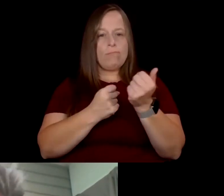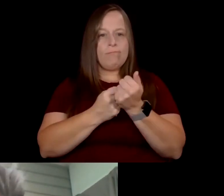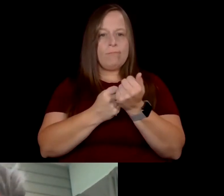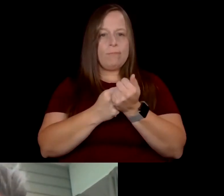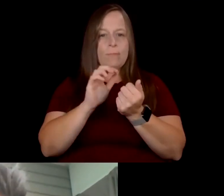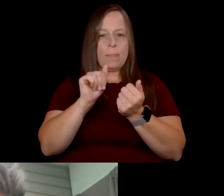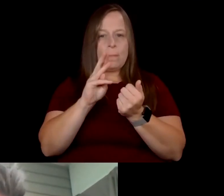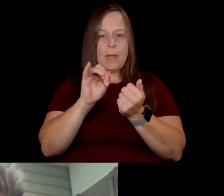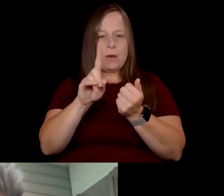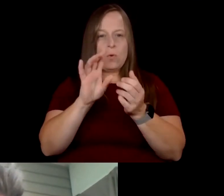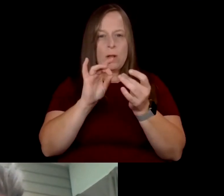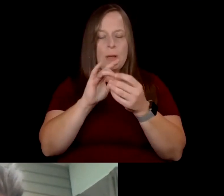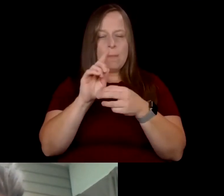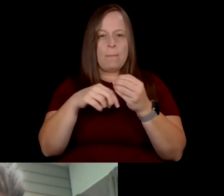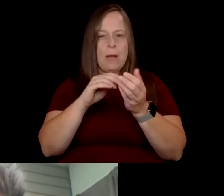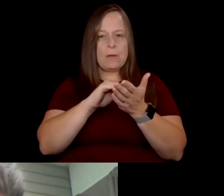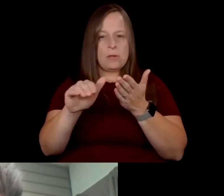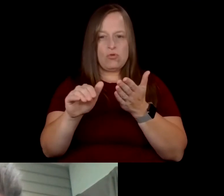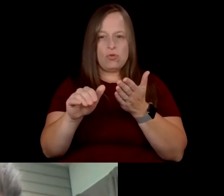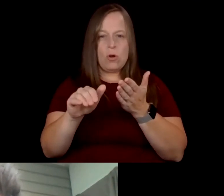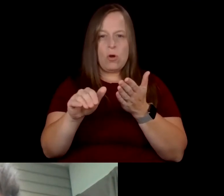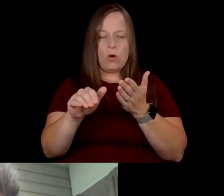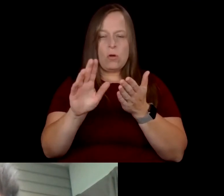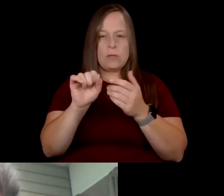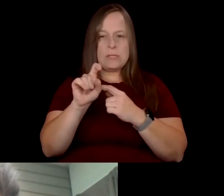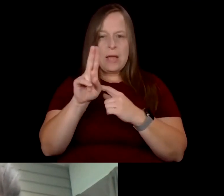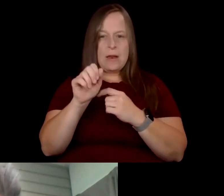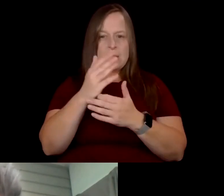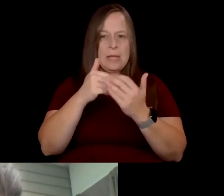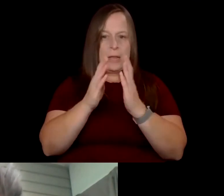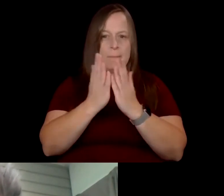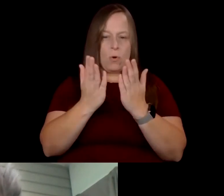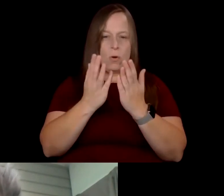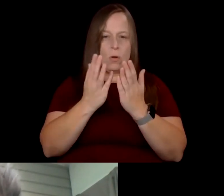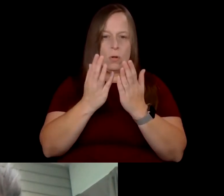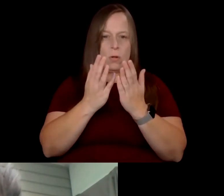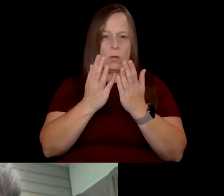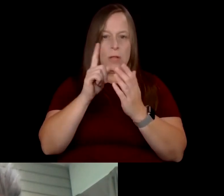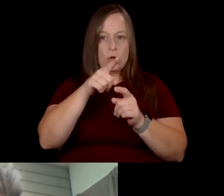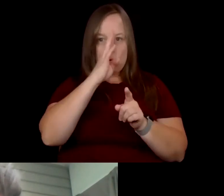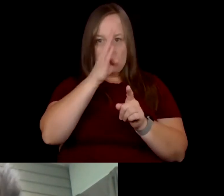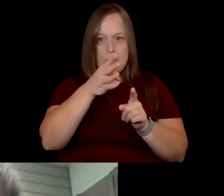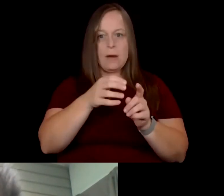Amanda, your comment about the discharge status handbook that you created,